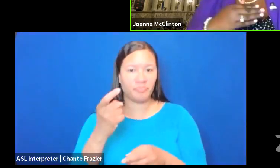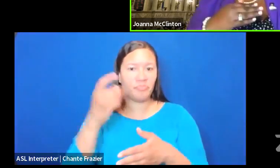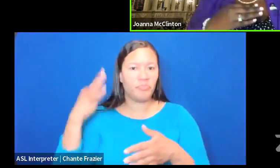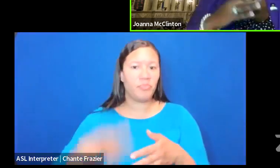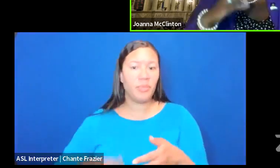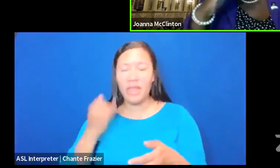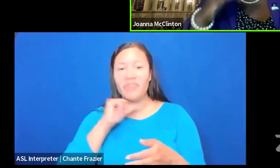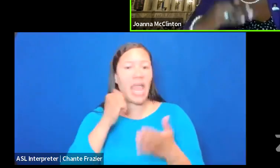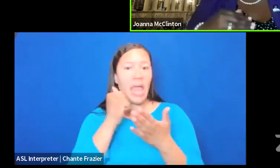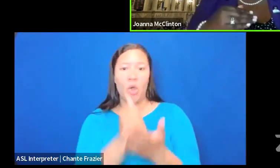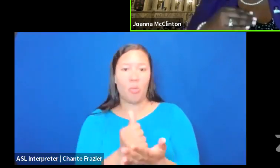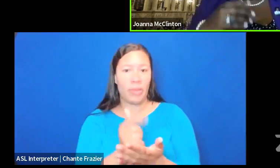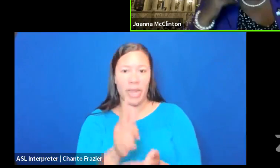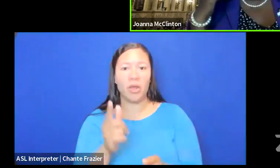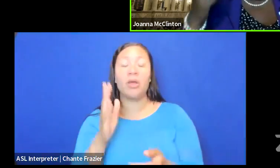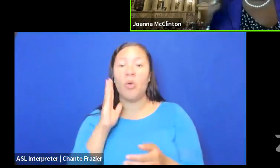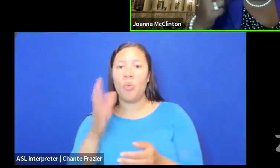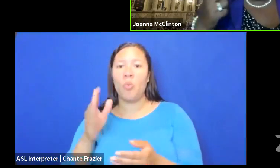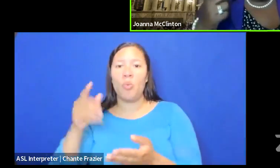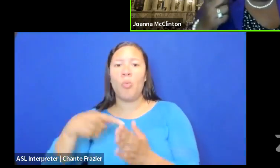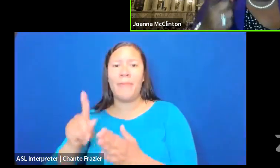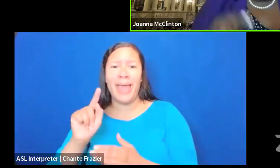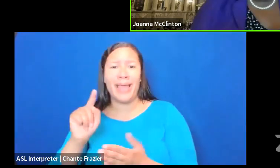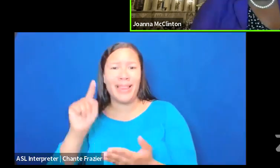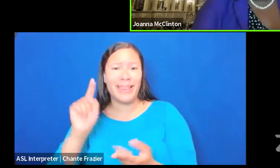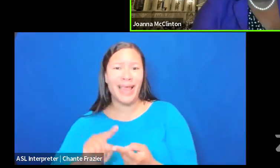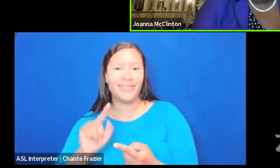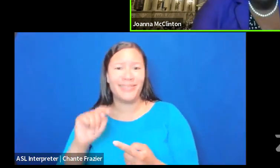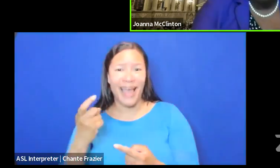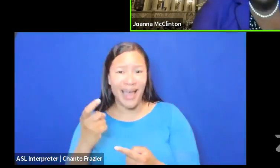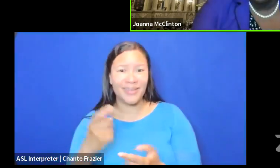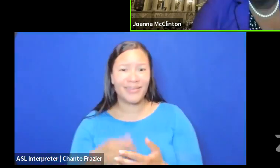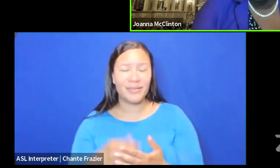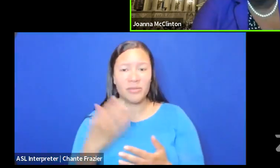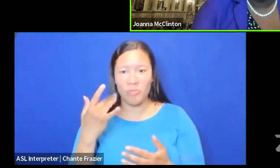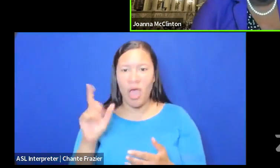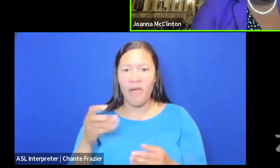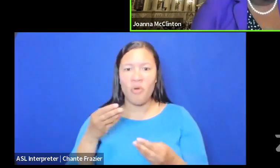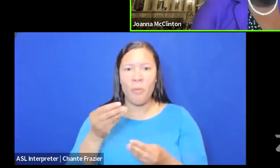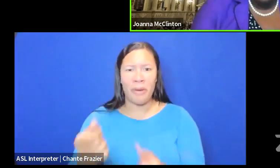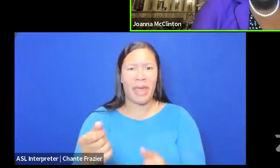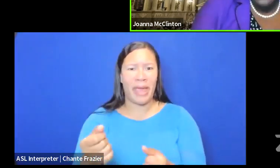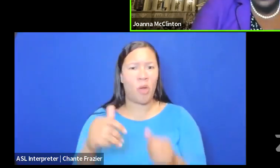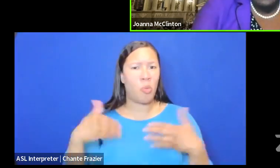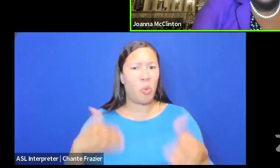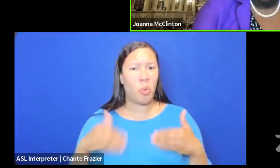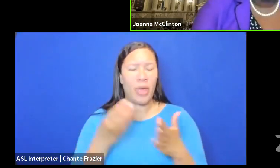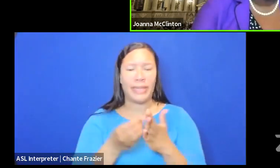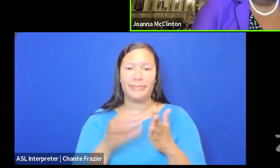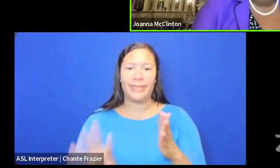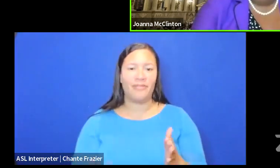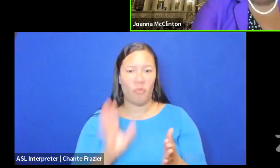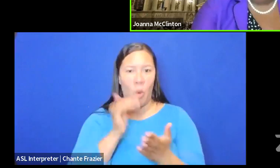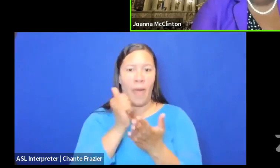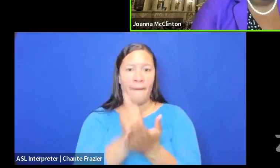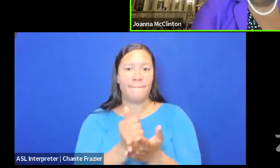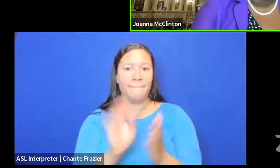We have to be able to help bear the burden and expand the child tax credit.